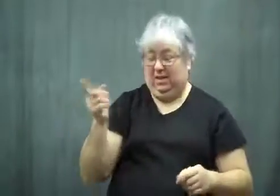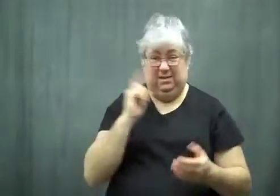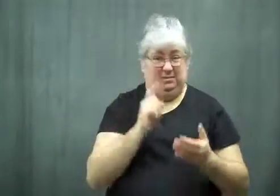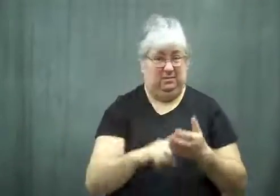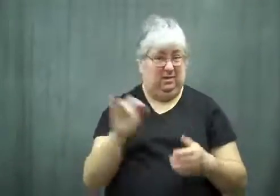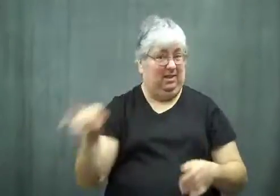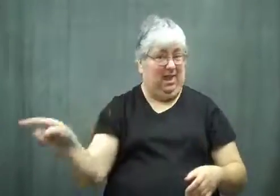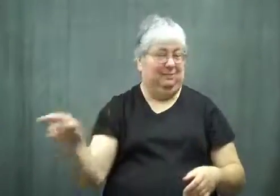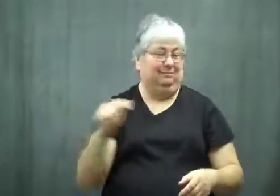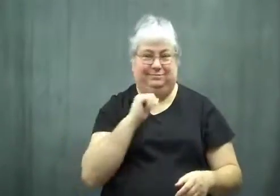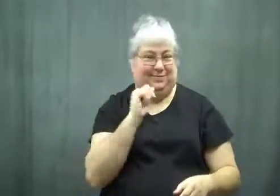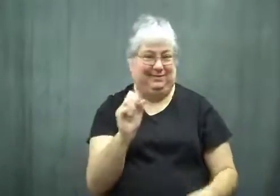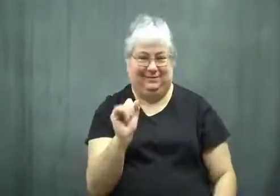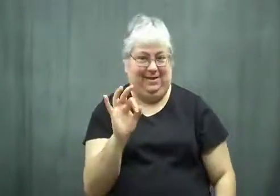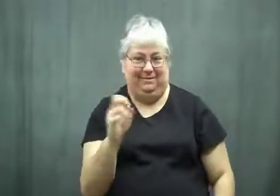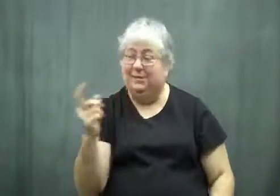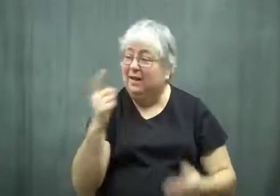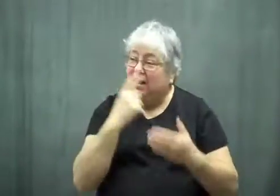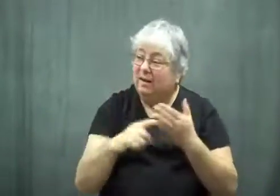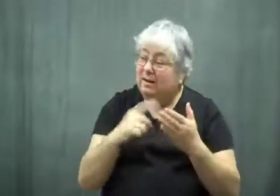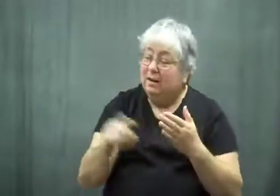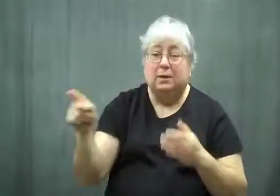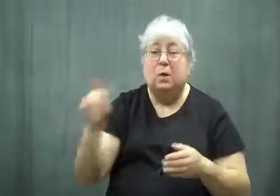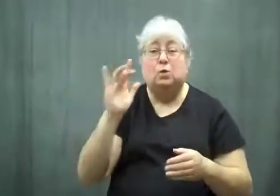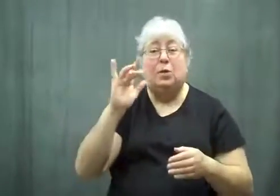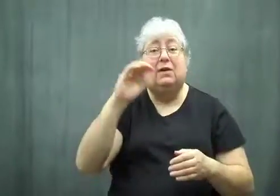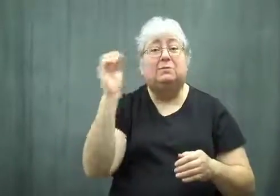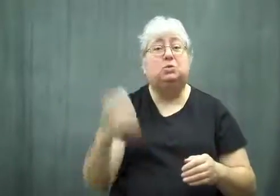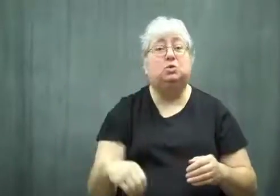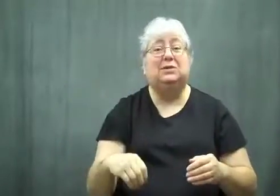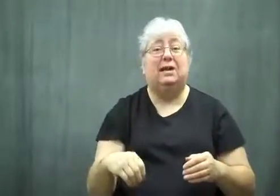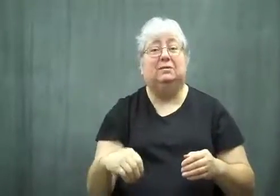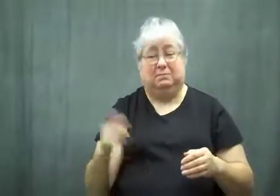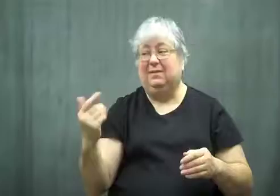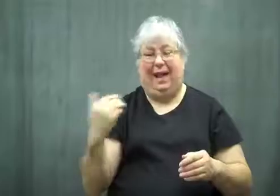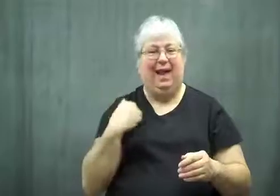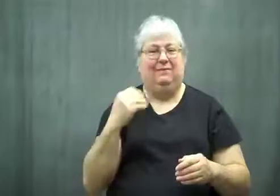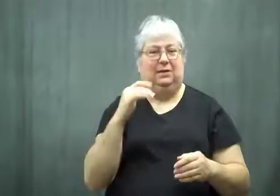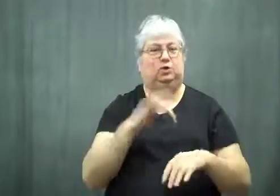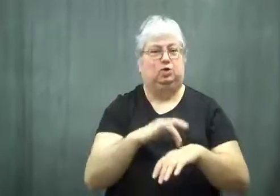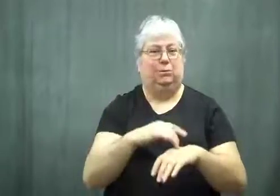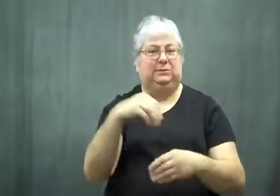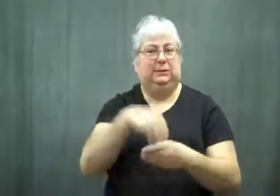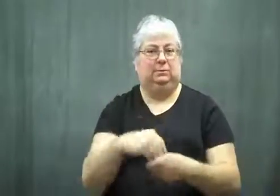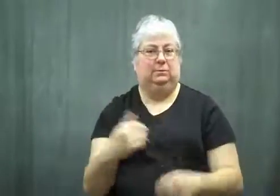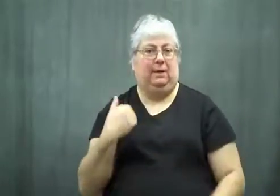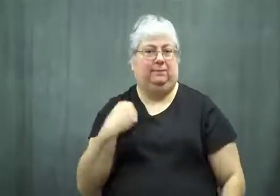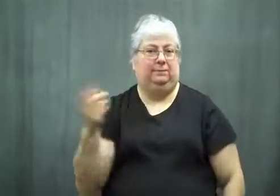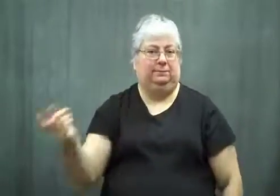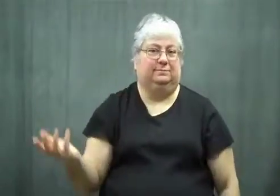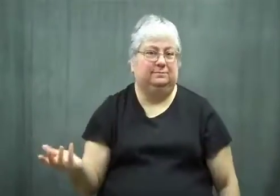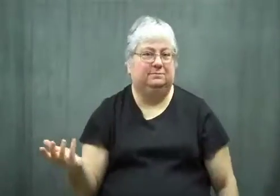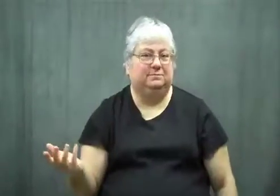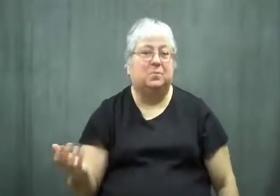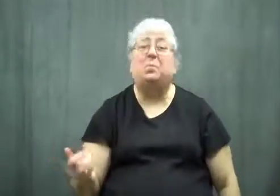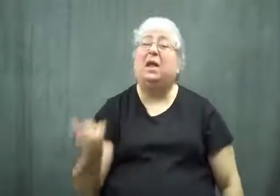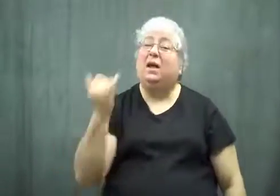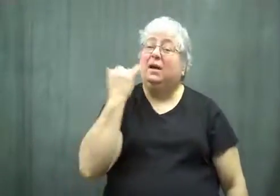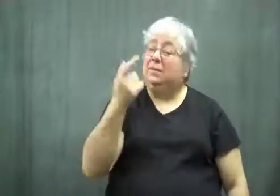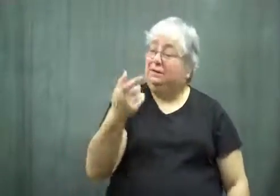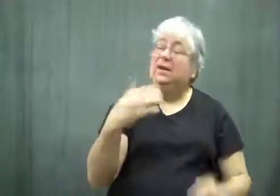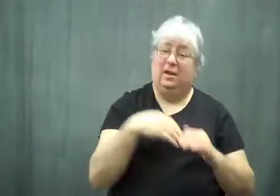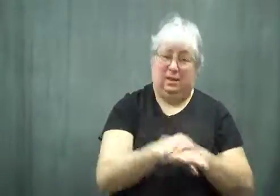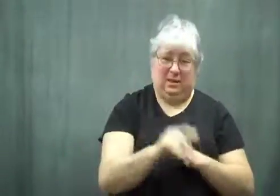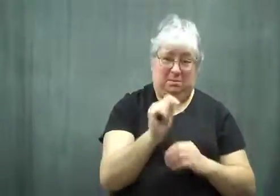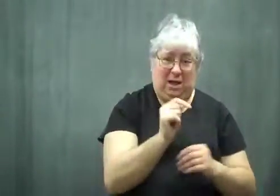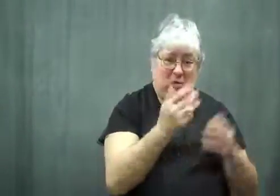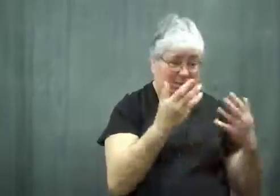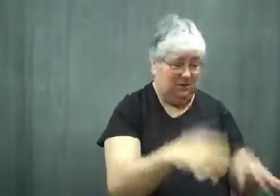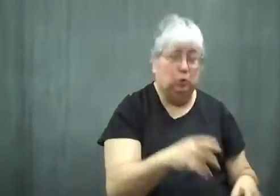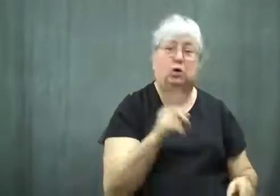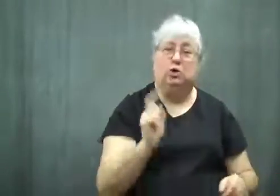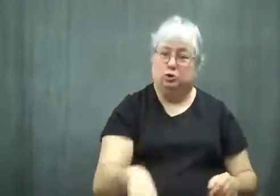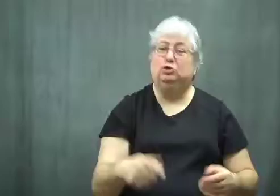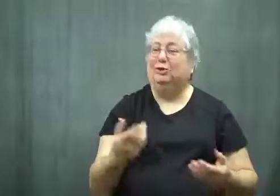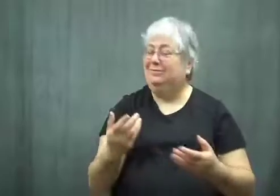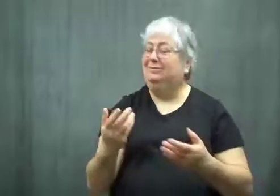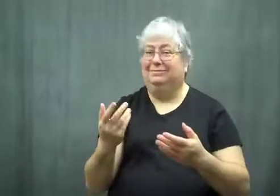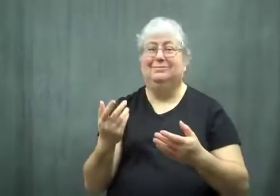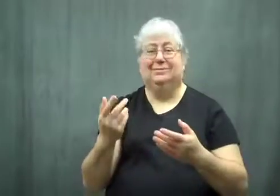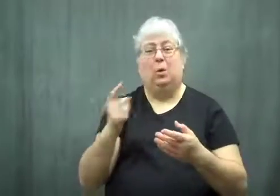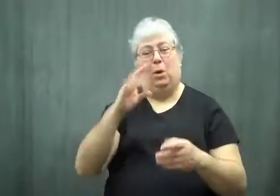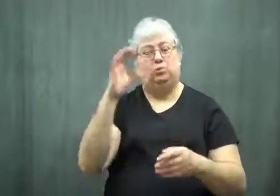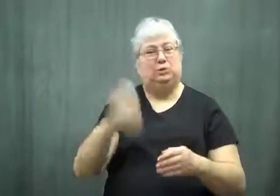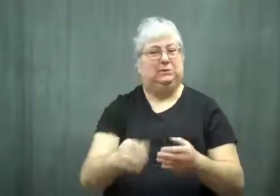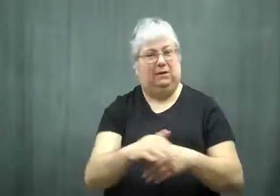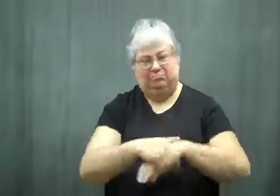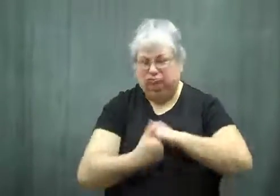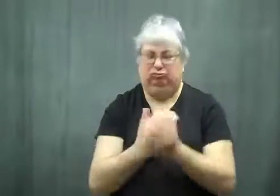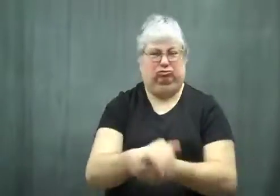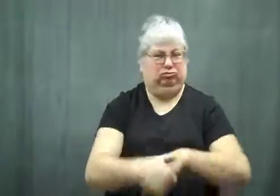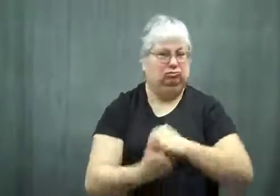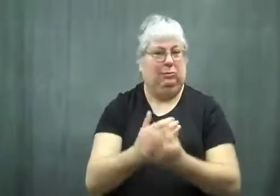That kind is not safe. 25% of dispensers tested had germs in the soap.